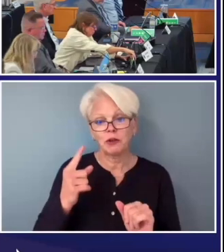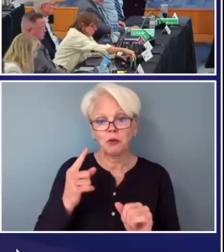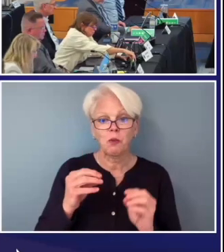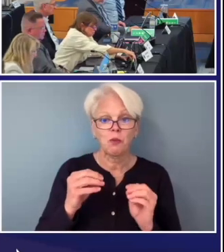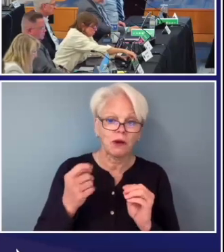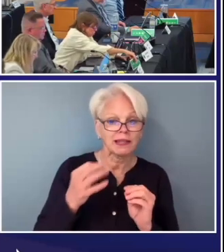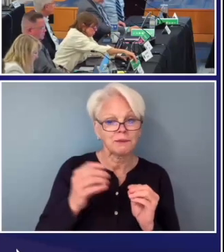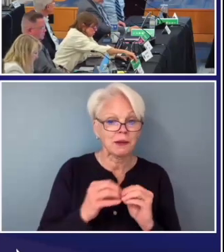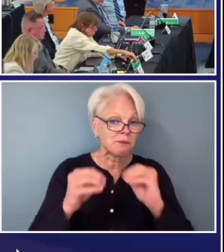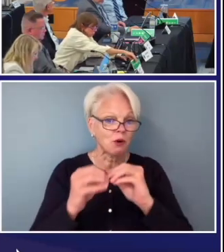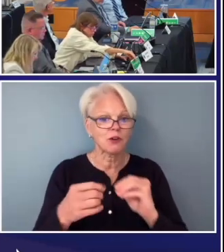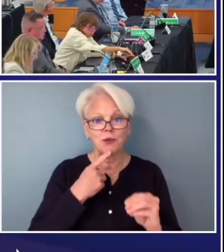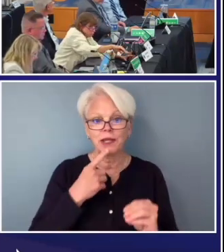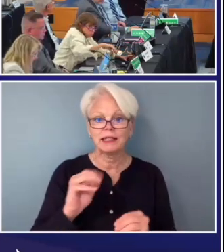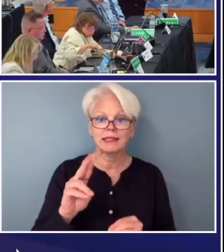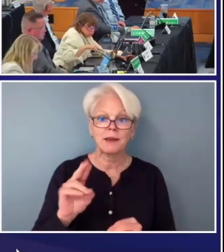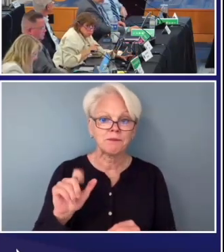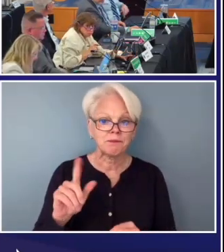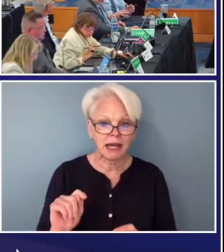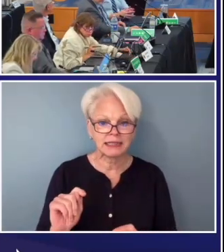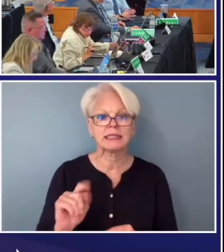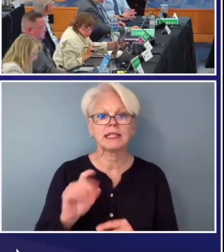must where there's not already any form of financial